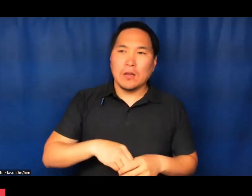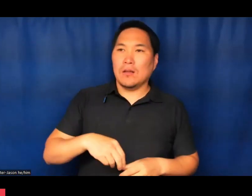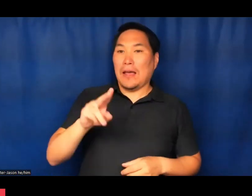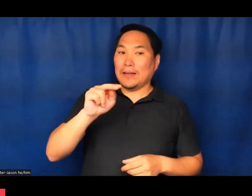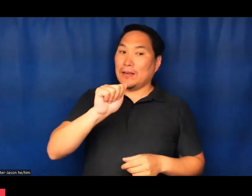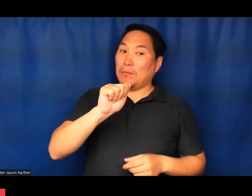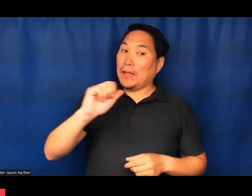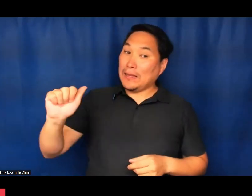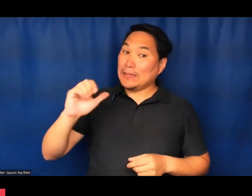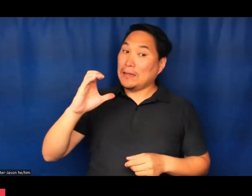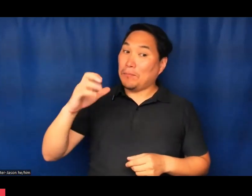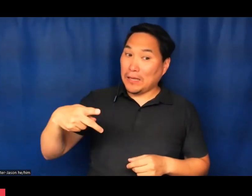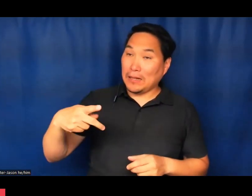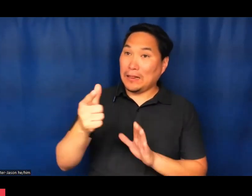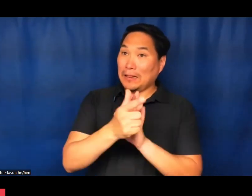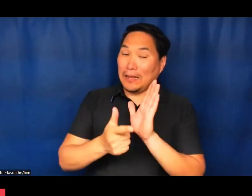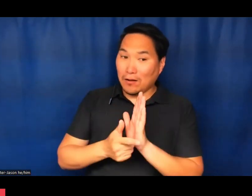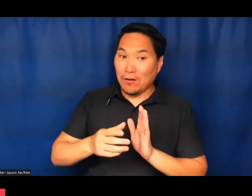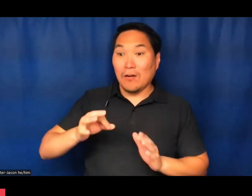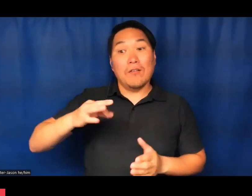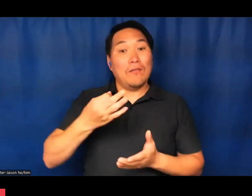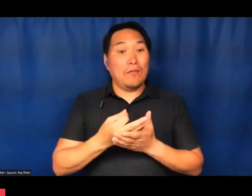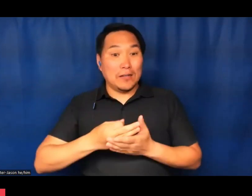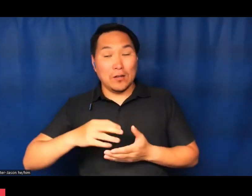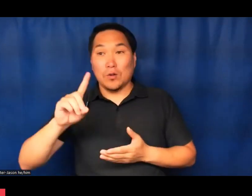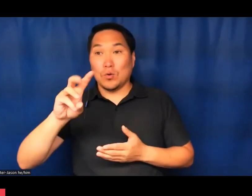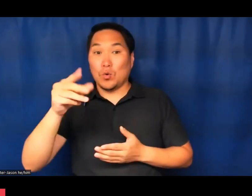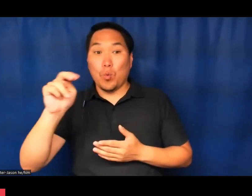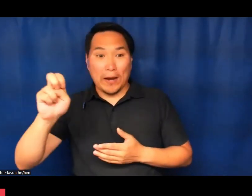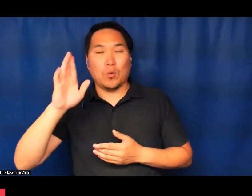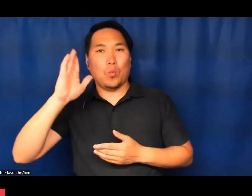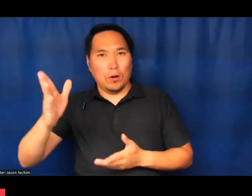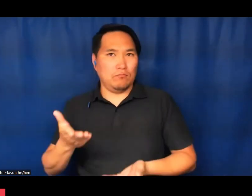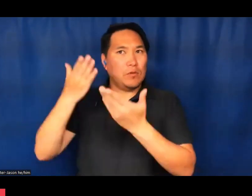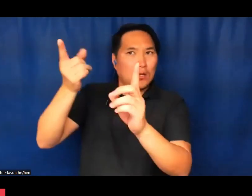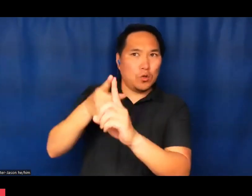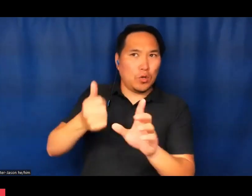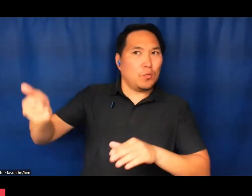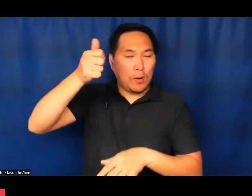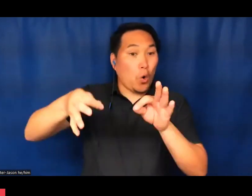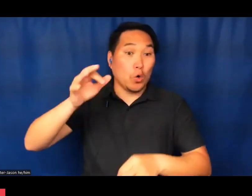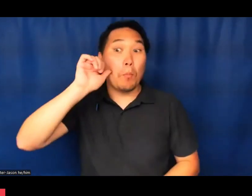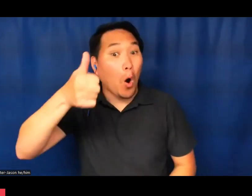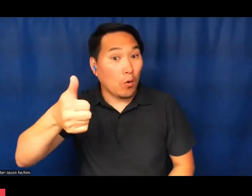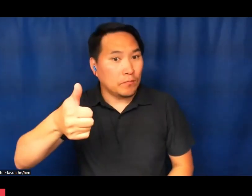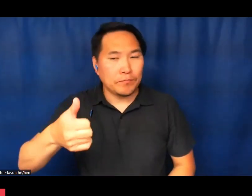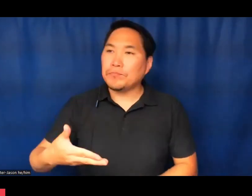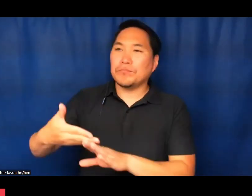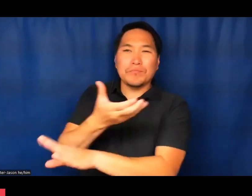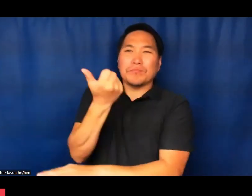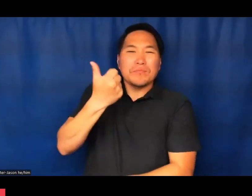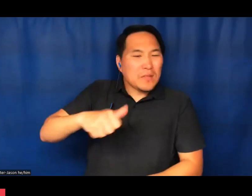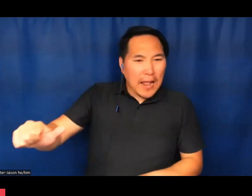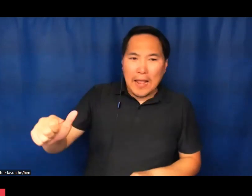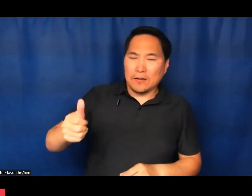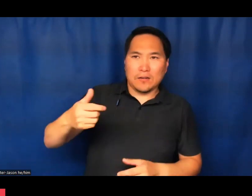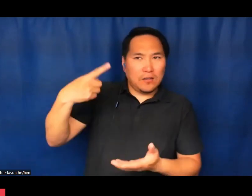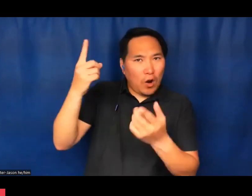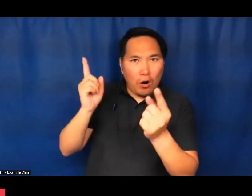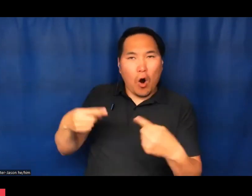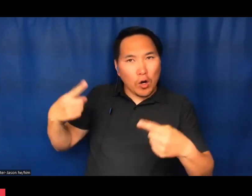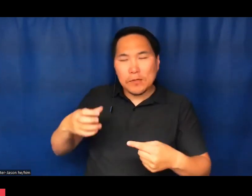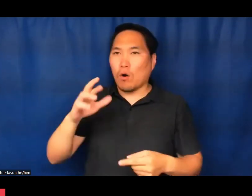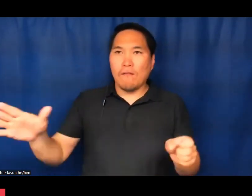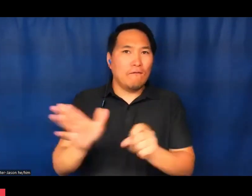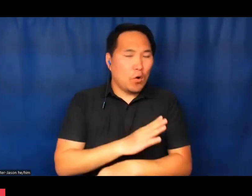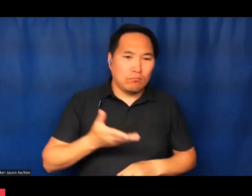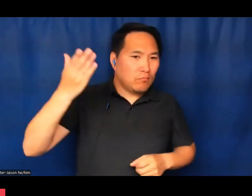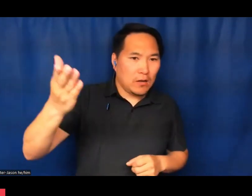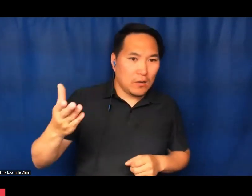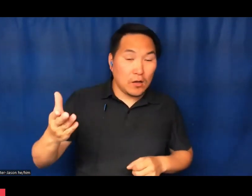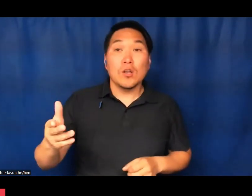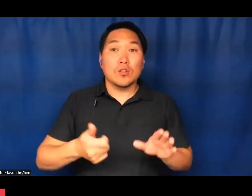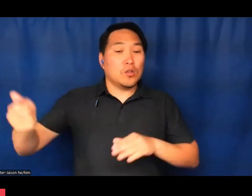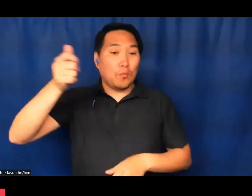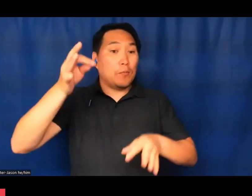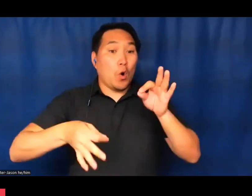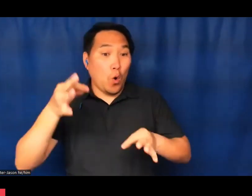And before any oral arguments or full briefing, the Supreme Court by plurality decision stopped